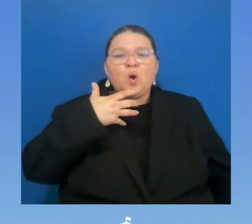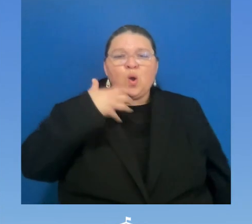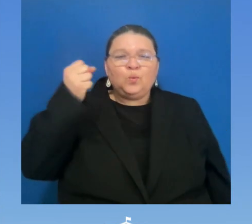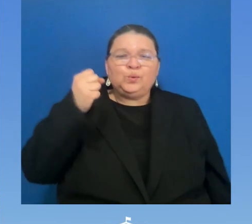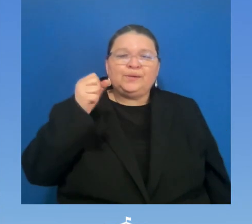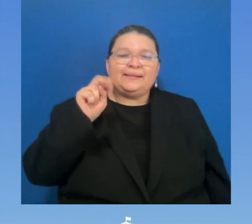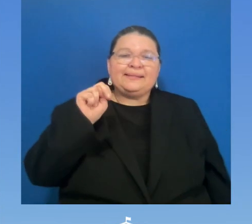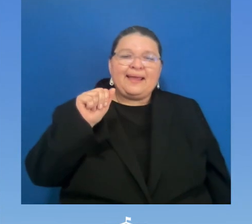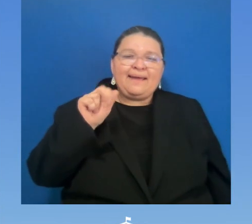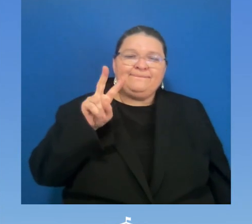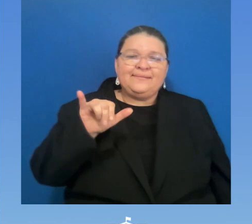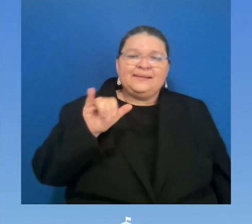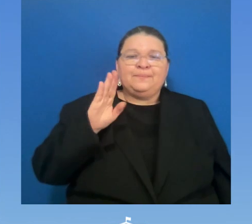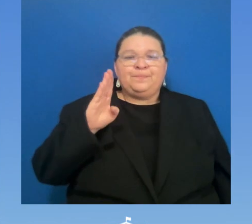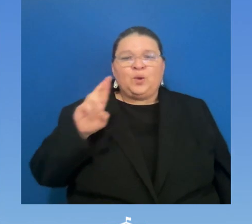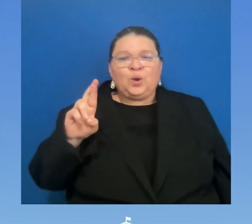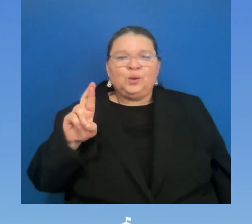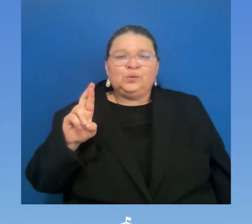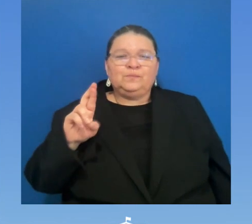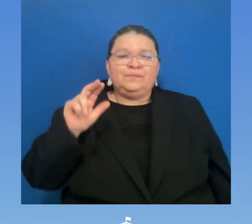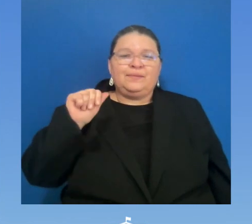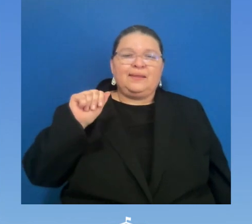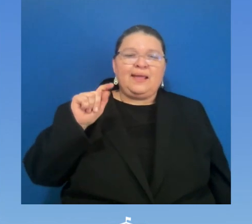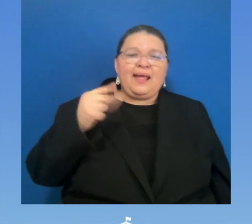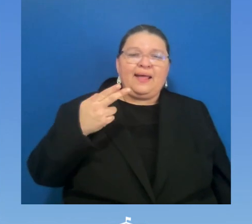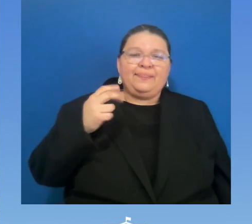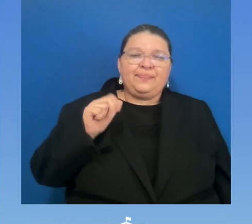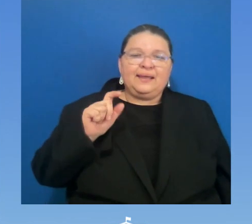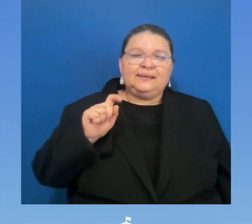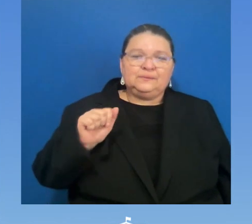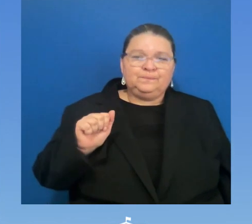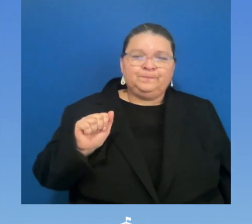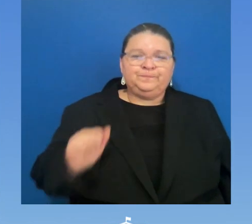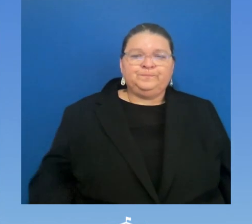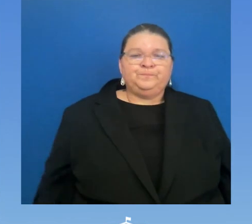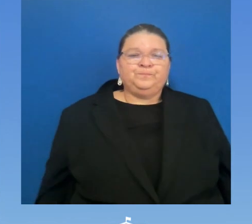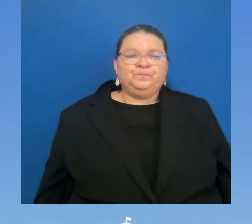and she has not only a breadth of experience